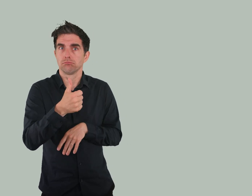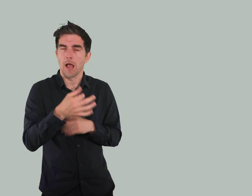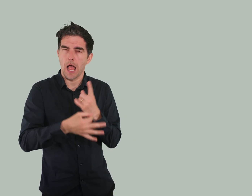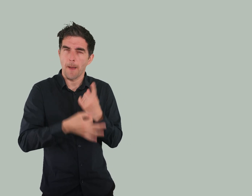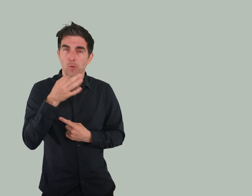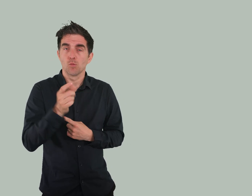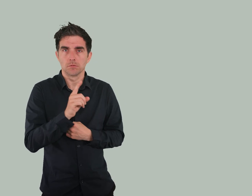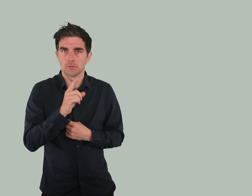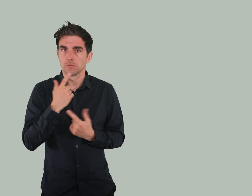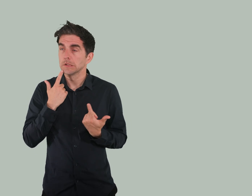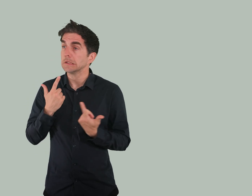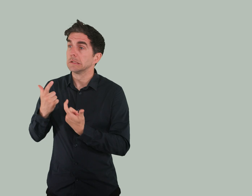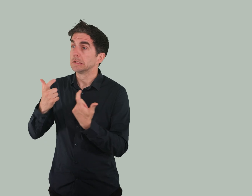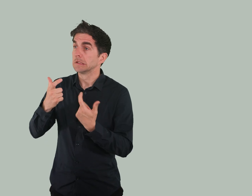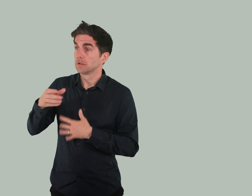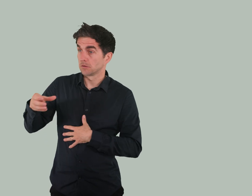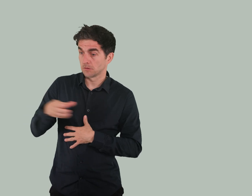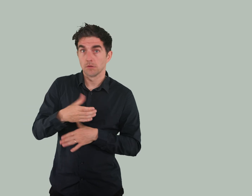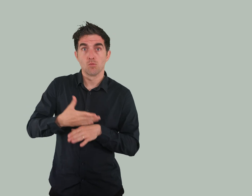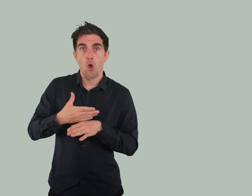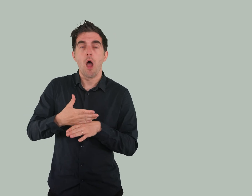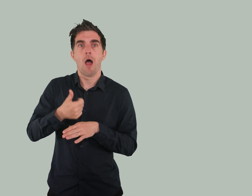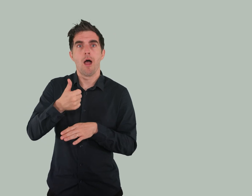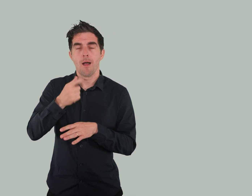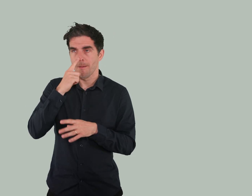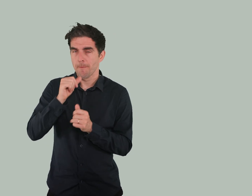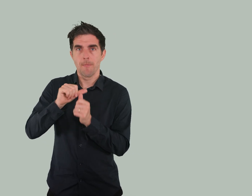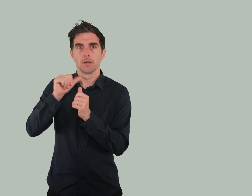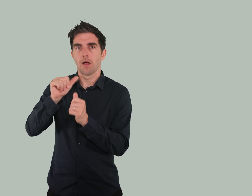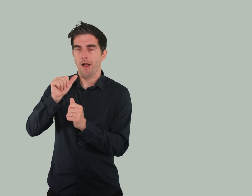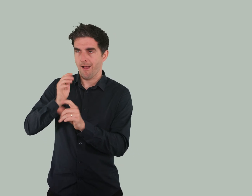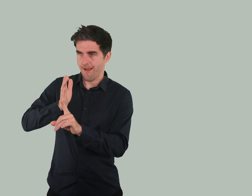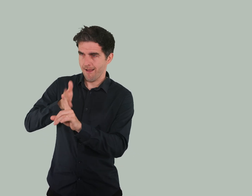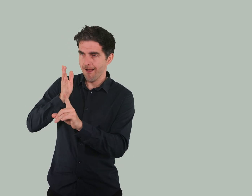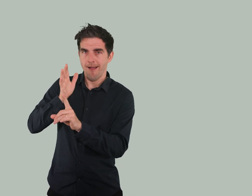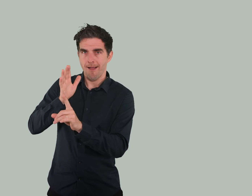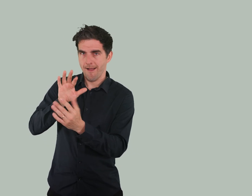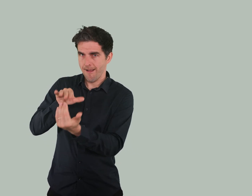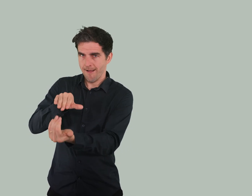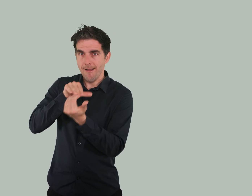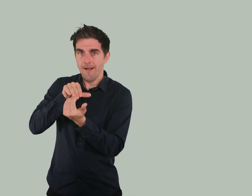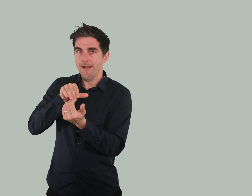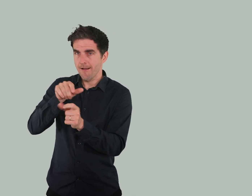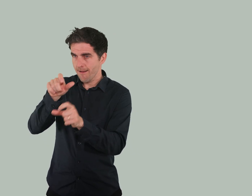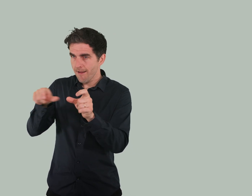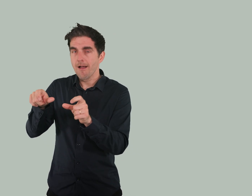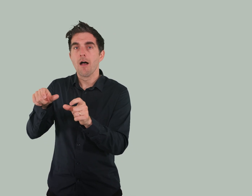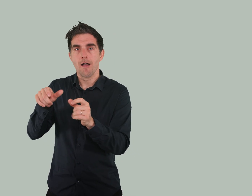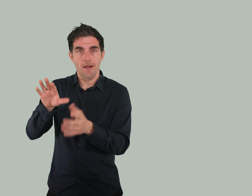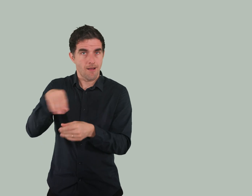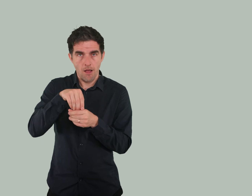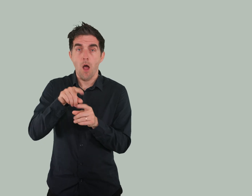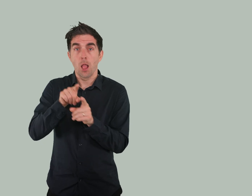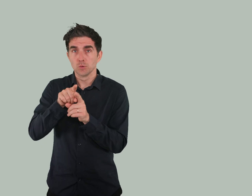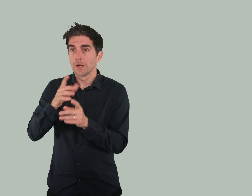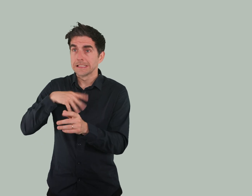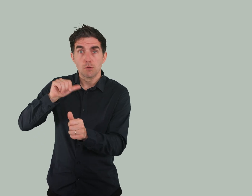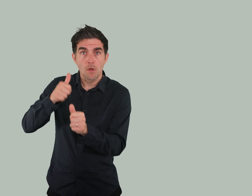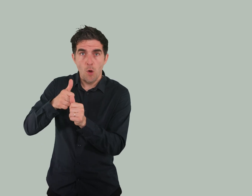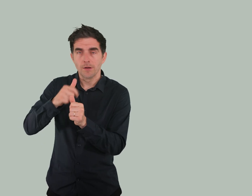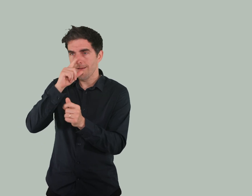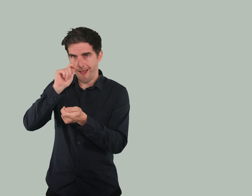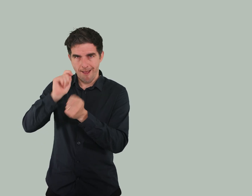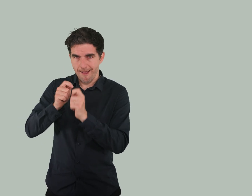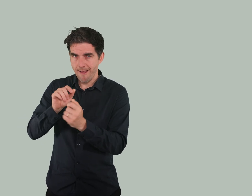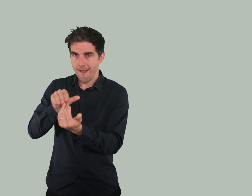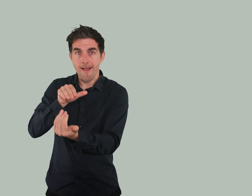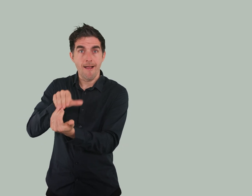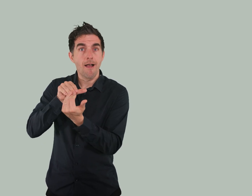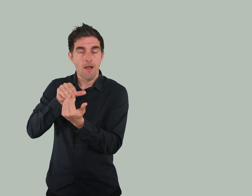can improve job matching, personalise support,